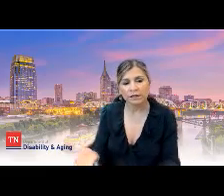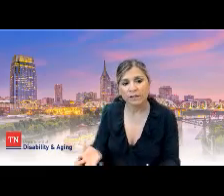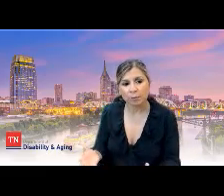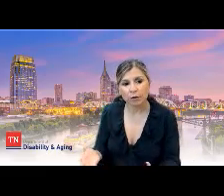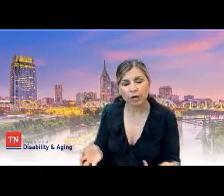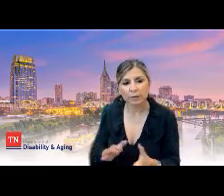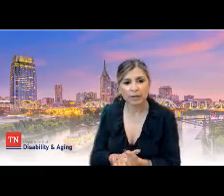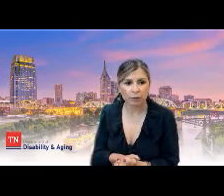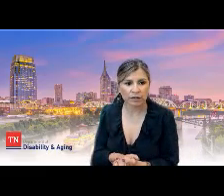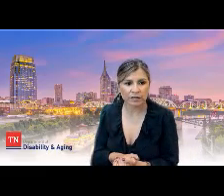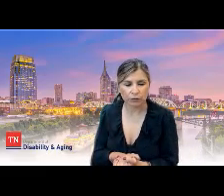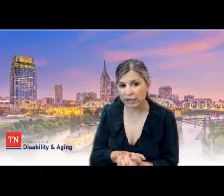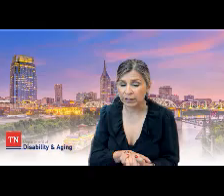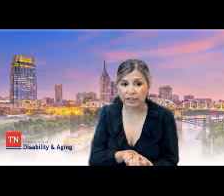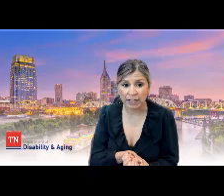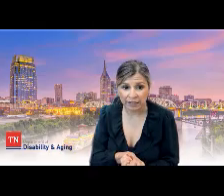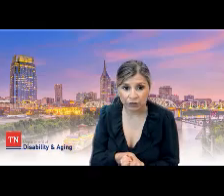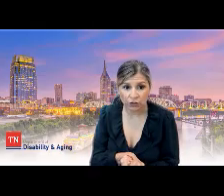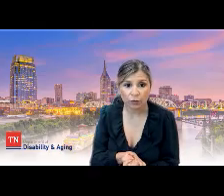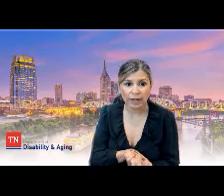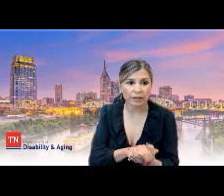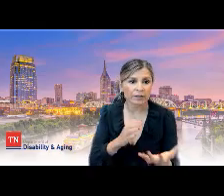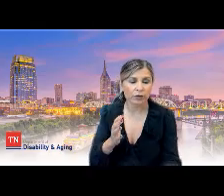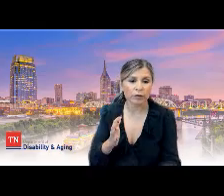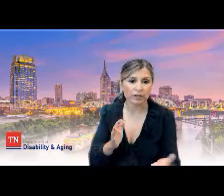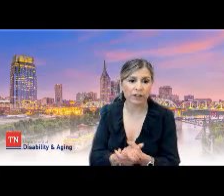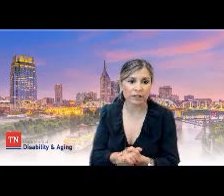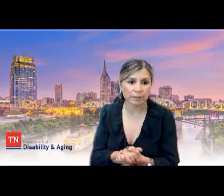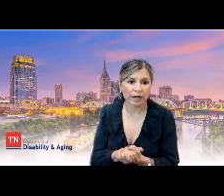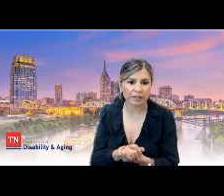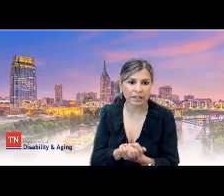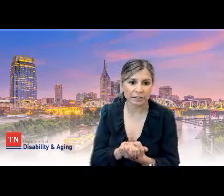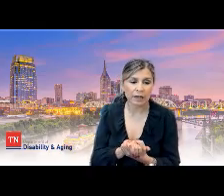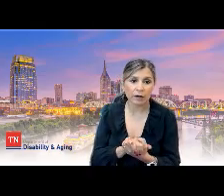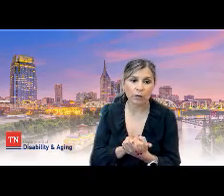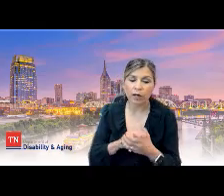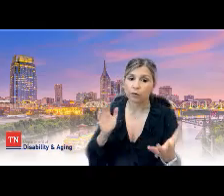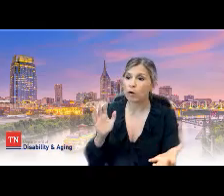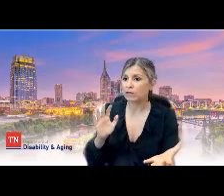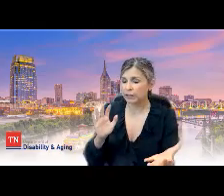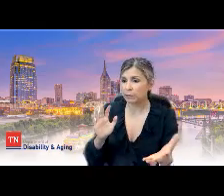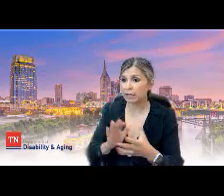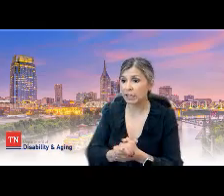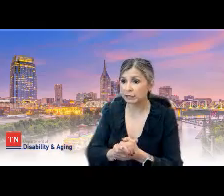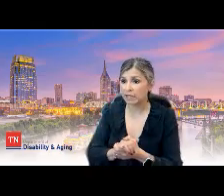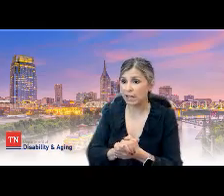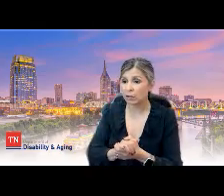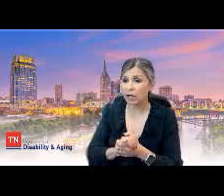This is a program that was created in 92 and is currently funded by the well was funded by the ACL.